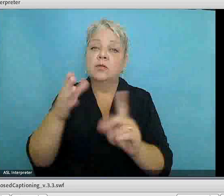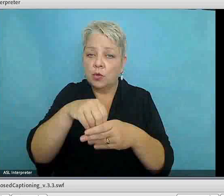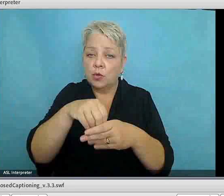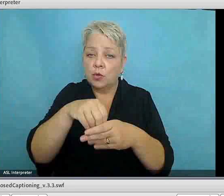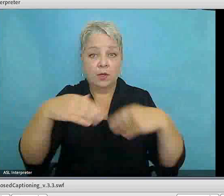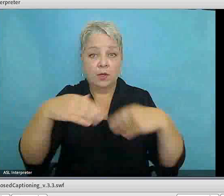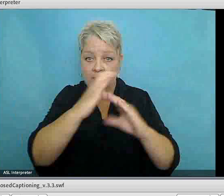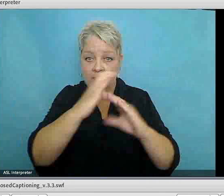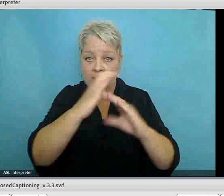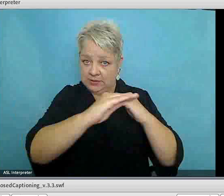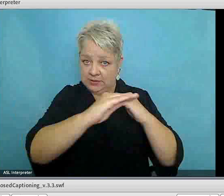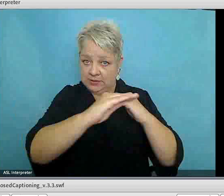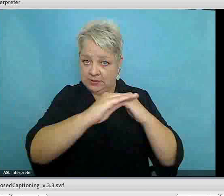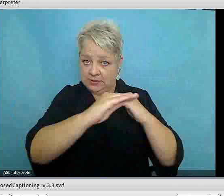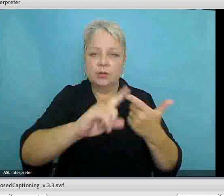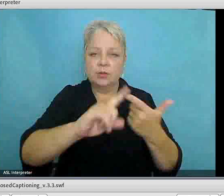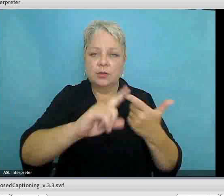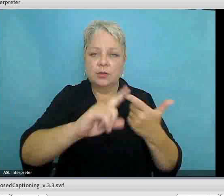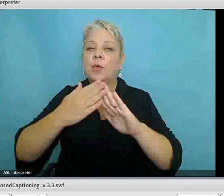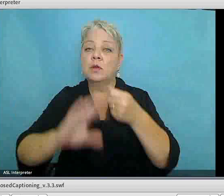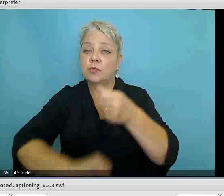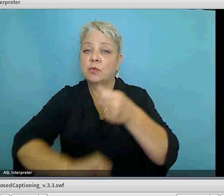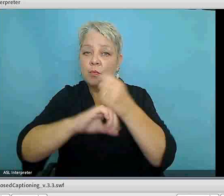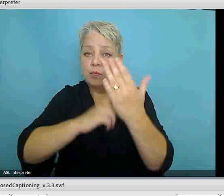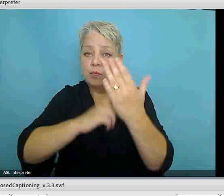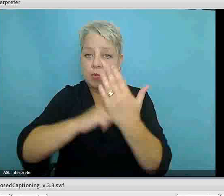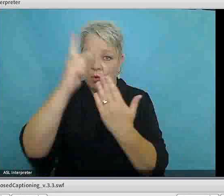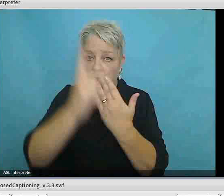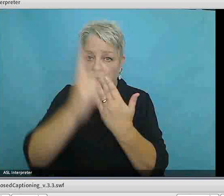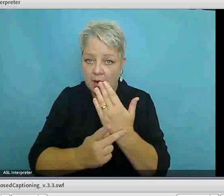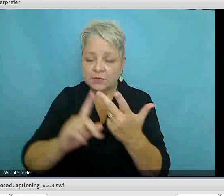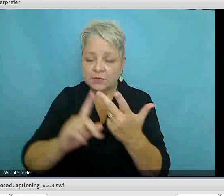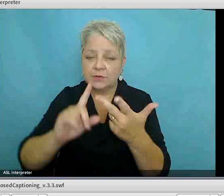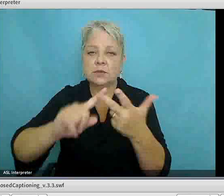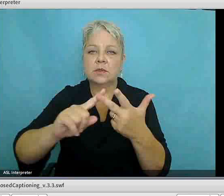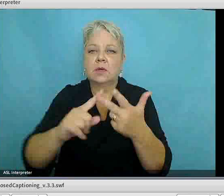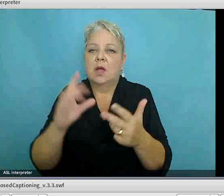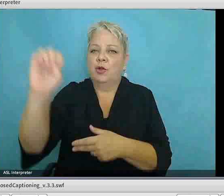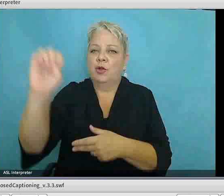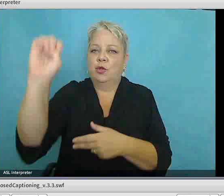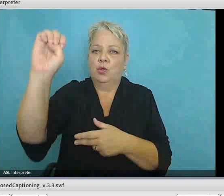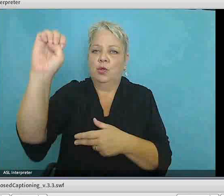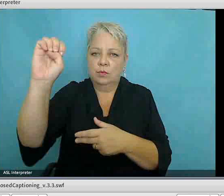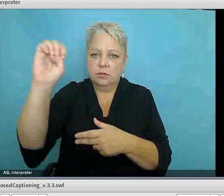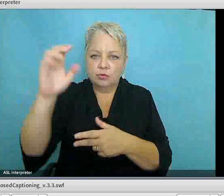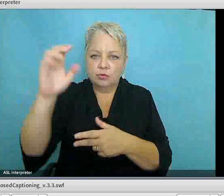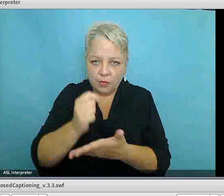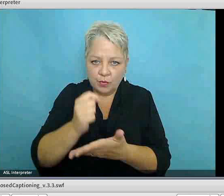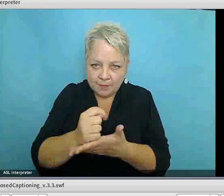support programs, acute treatment and clinical support services for substance abuse, psychiatric